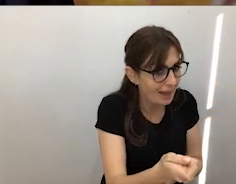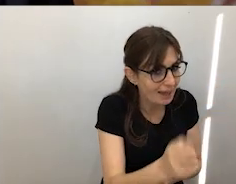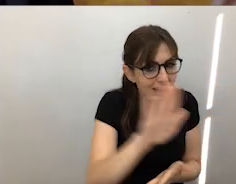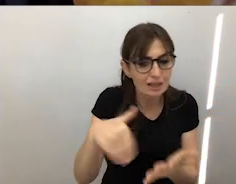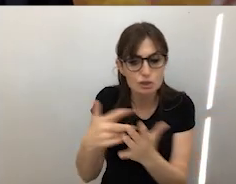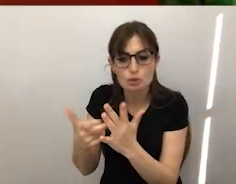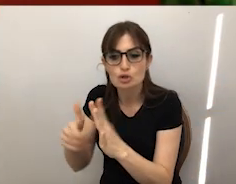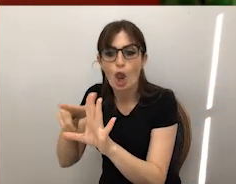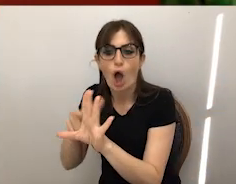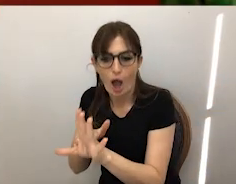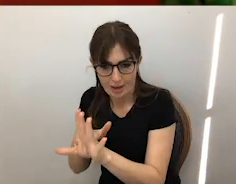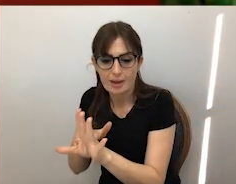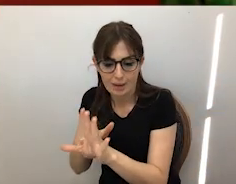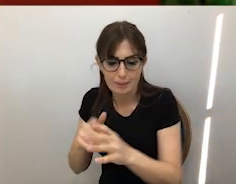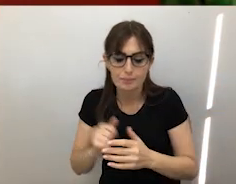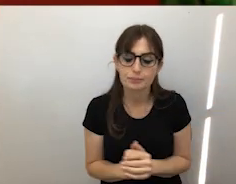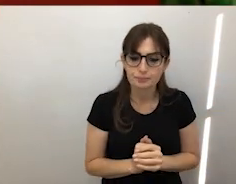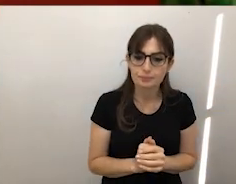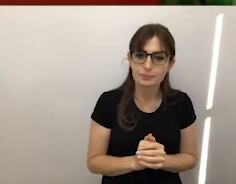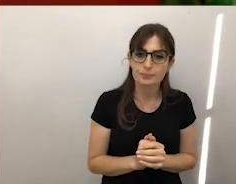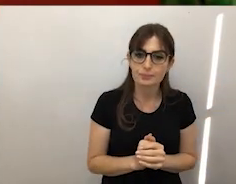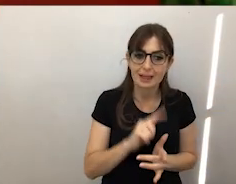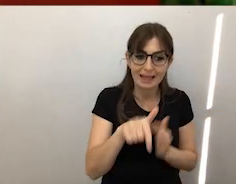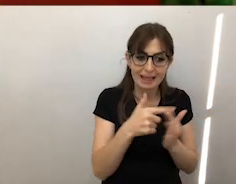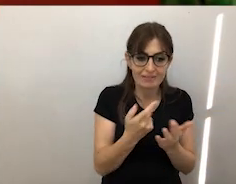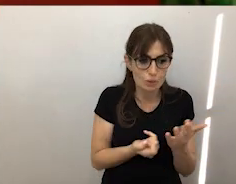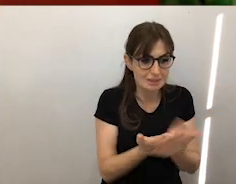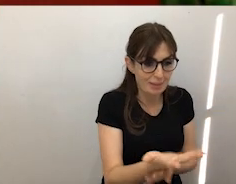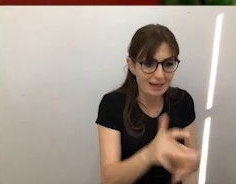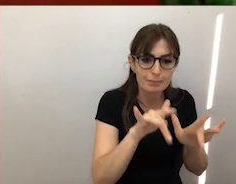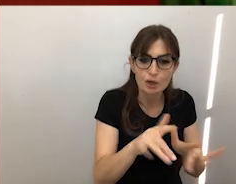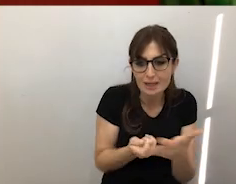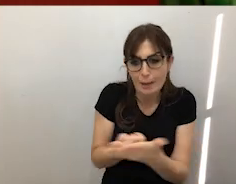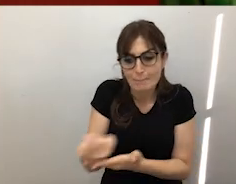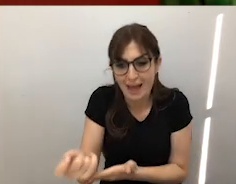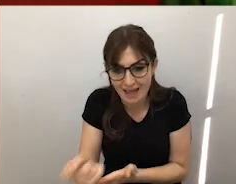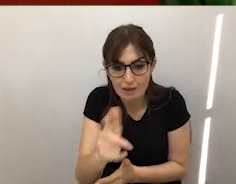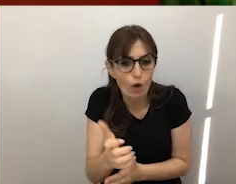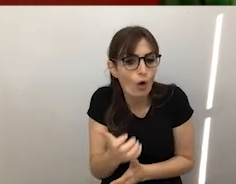until July, if certain expenses have been incurred but not yet paid for, this future obligation